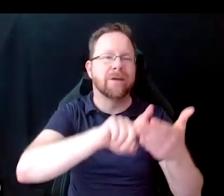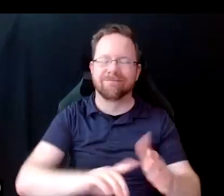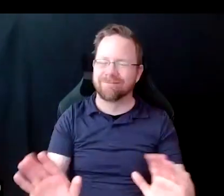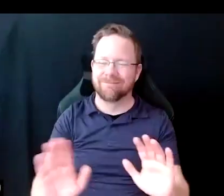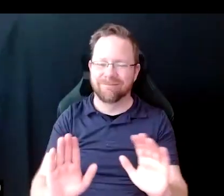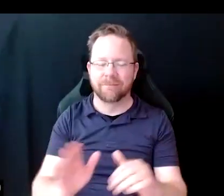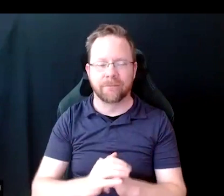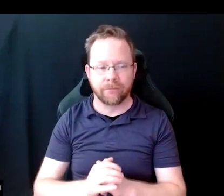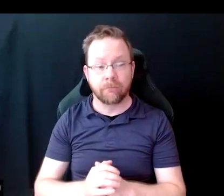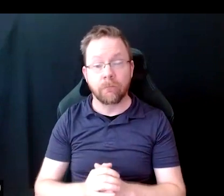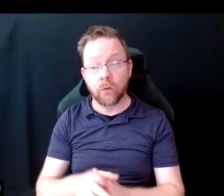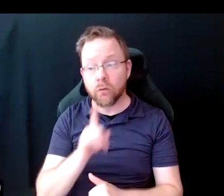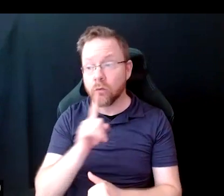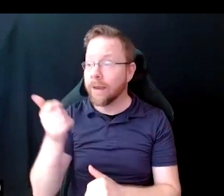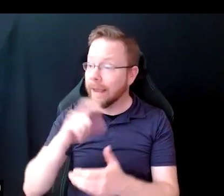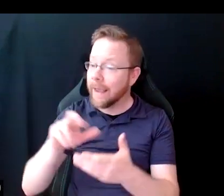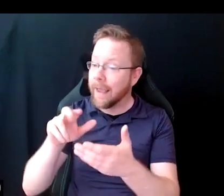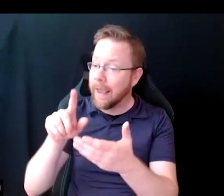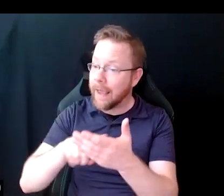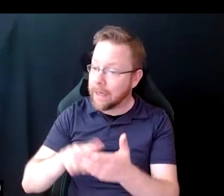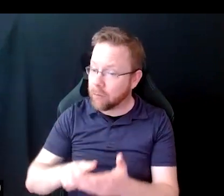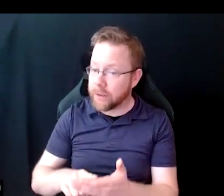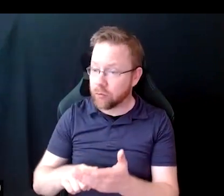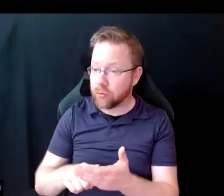While it is true that any finding is a valuable finding at some level,